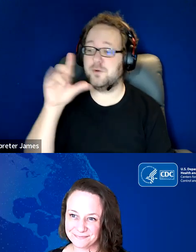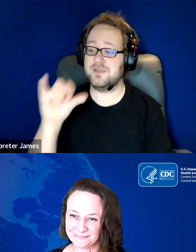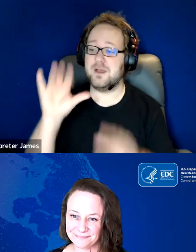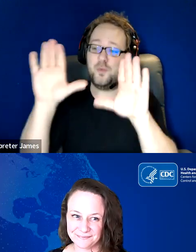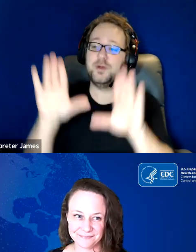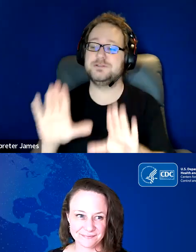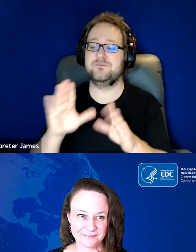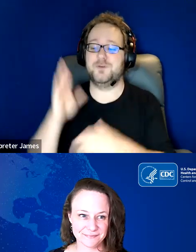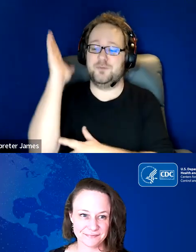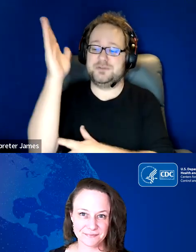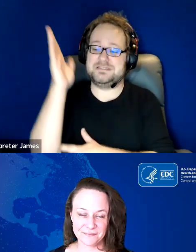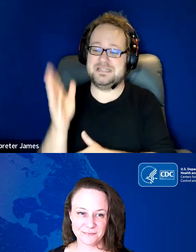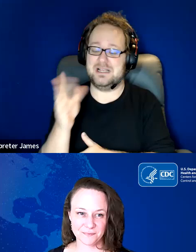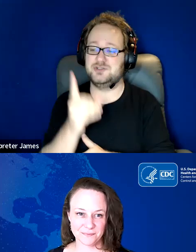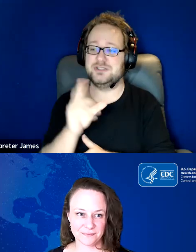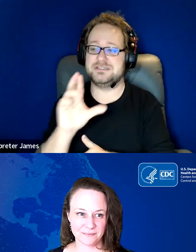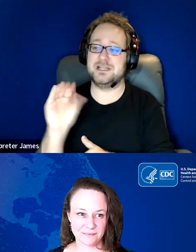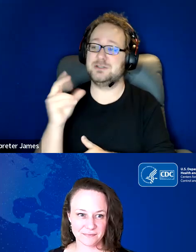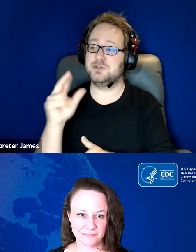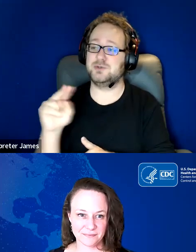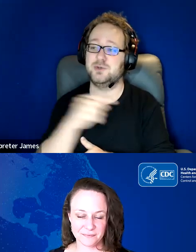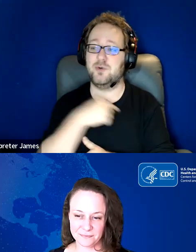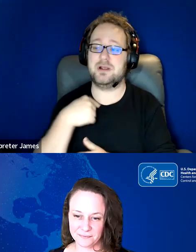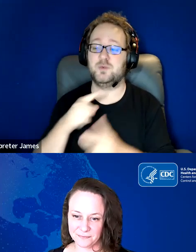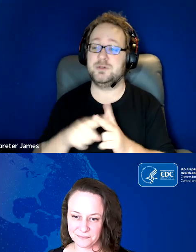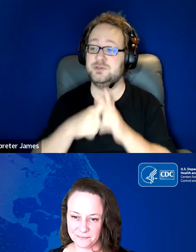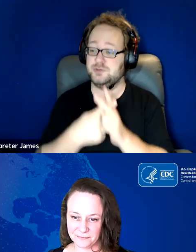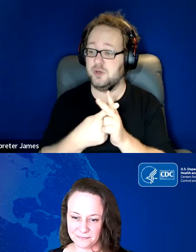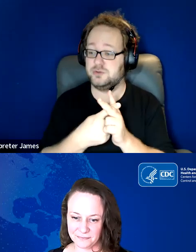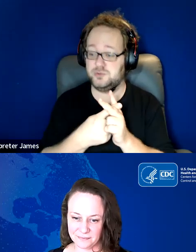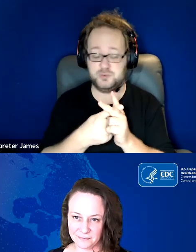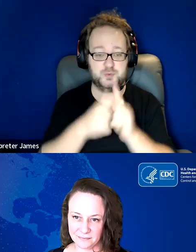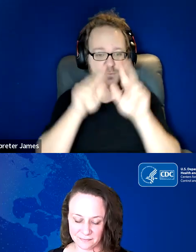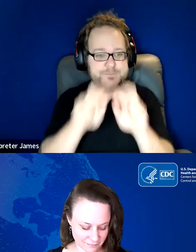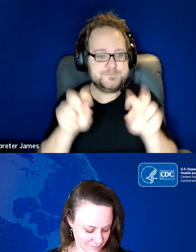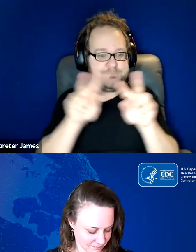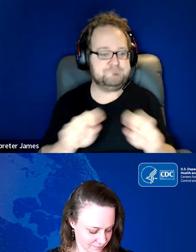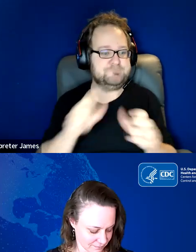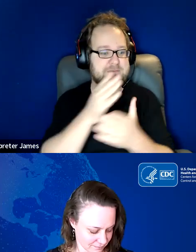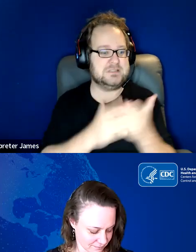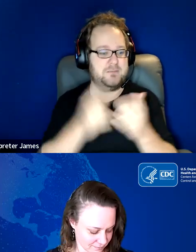that great presentation, Dr. Cohn. As we start to break apart some of the questions, we're just going to turn it